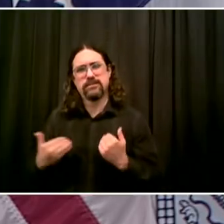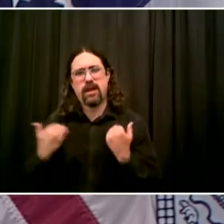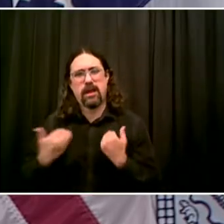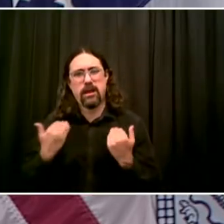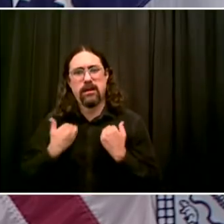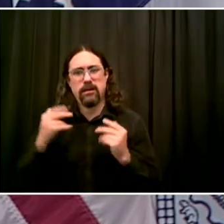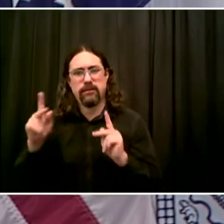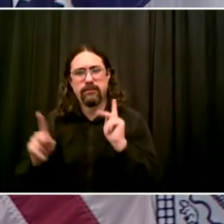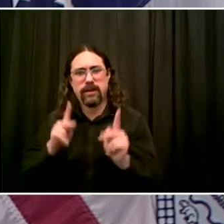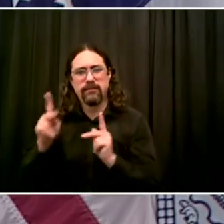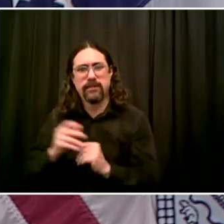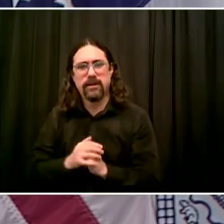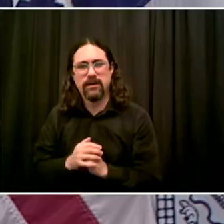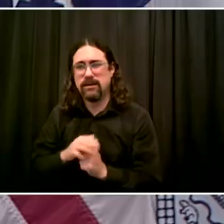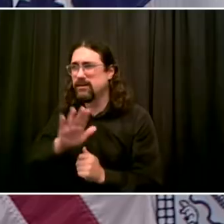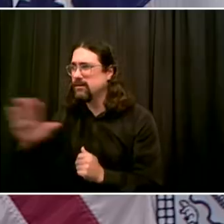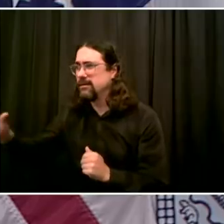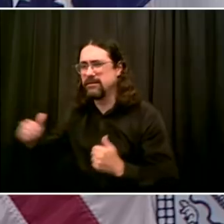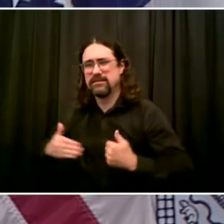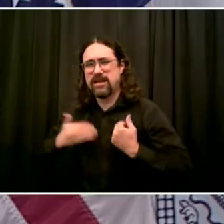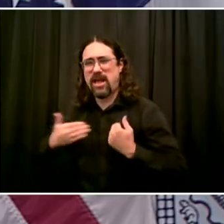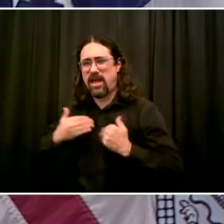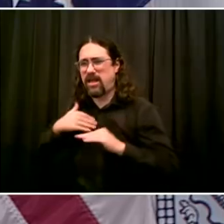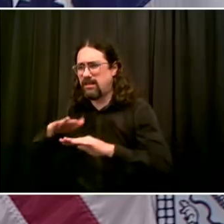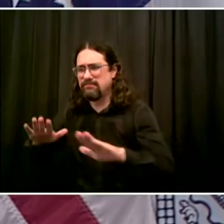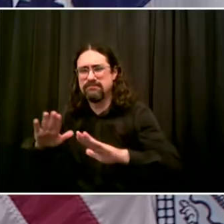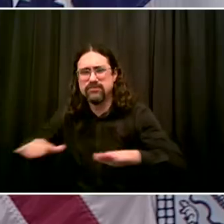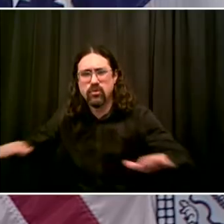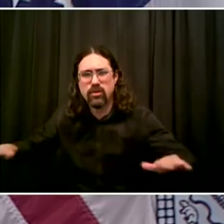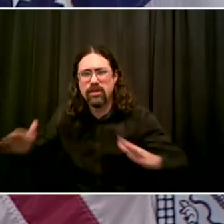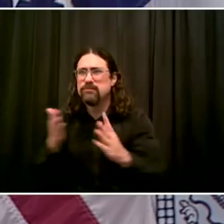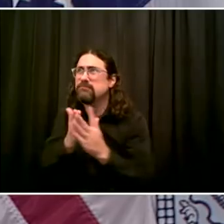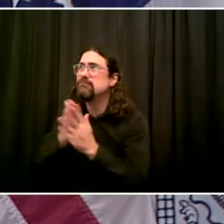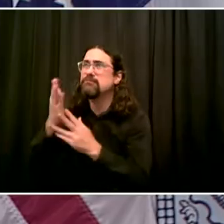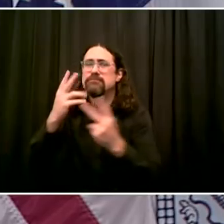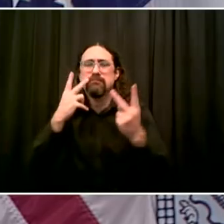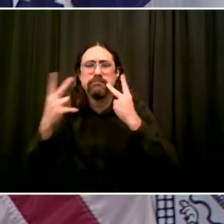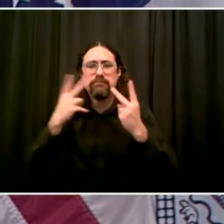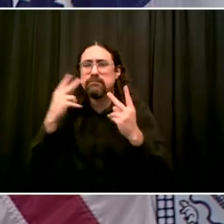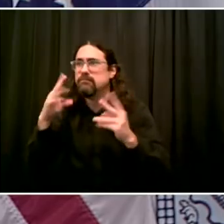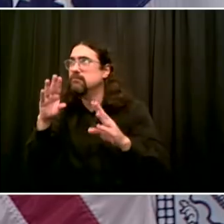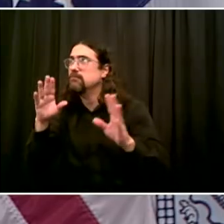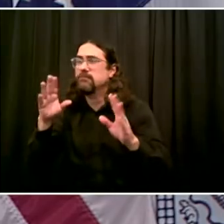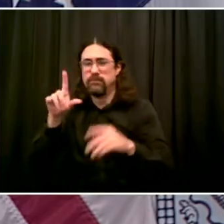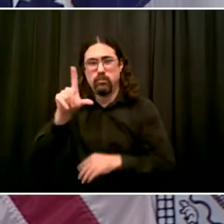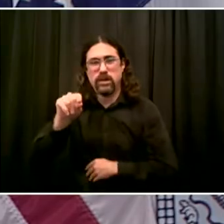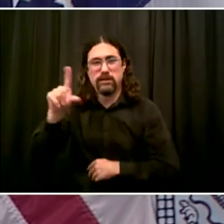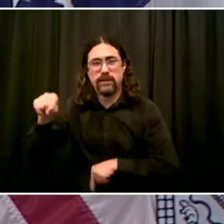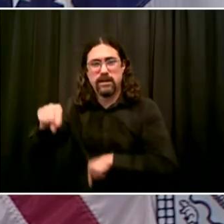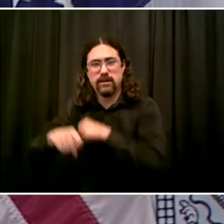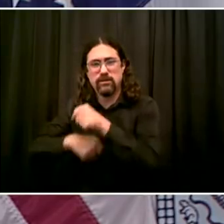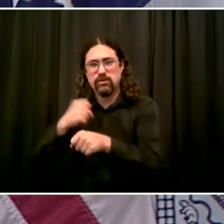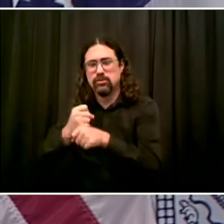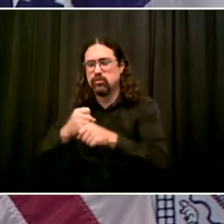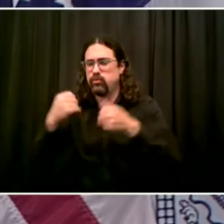IT IS, WHAT ARE THE YOUNG PEOPLE GOING THROUGH? OUR YOUNG PEOPLE HAVE EXPERIENCED SOMETHING WE